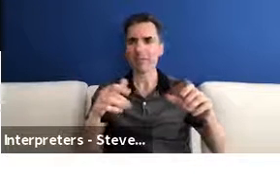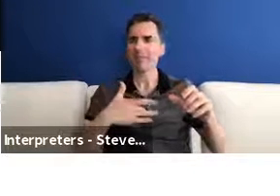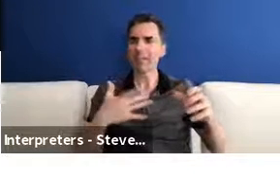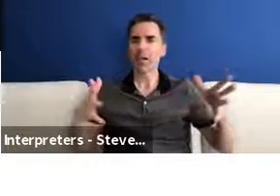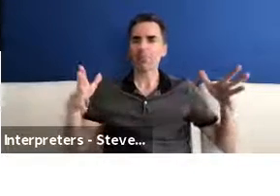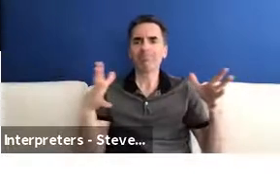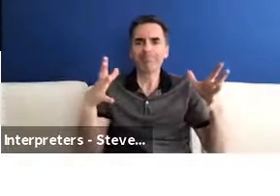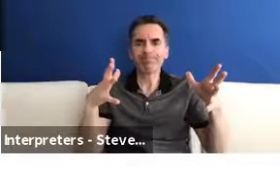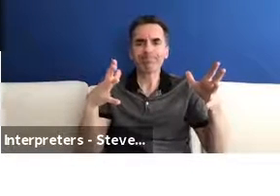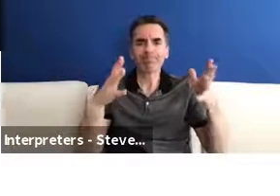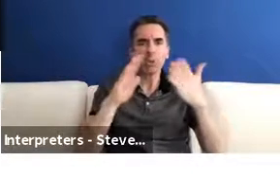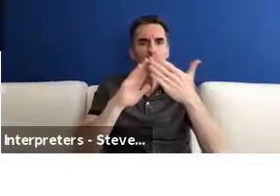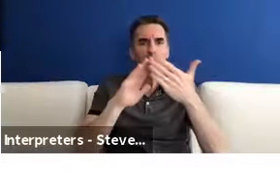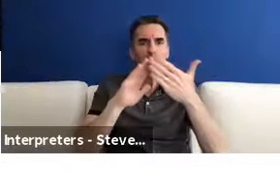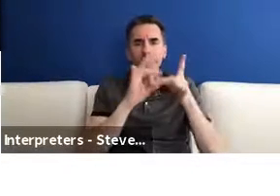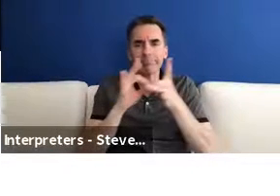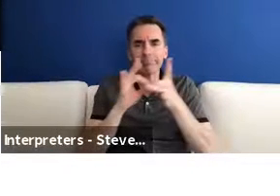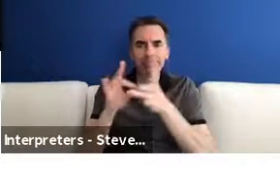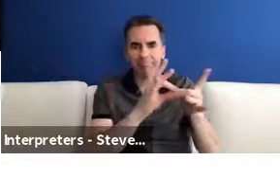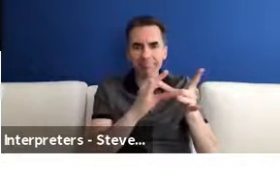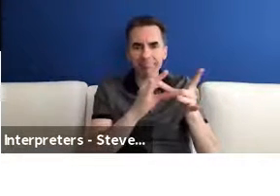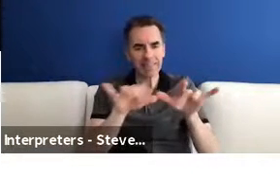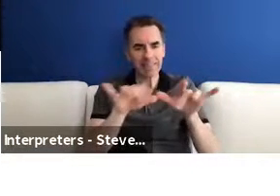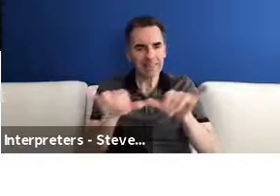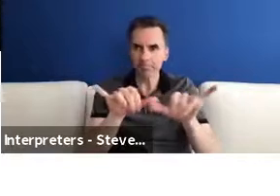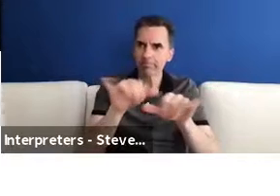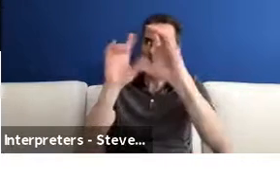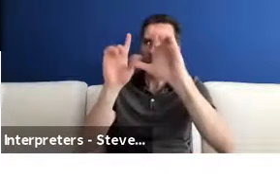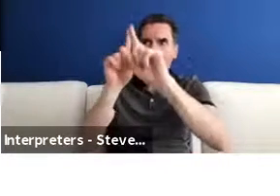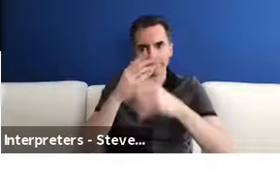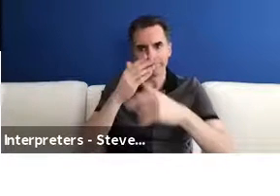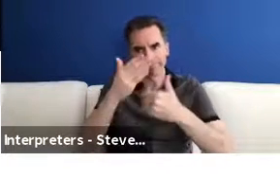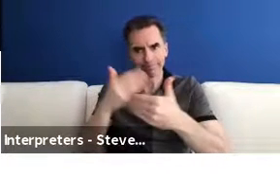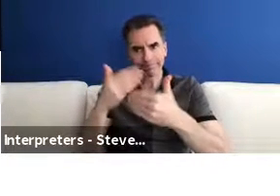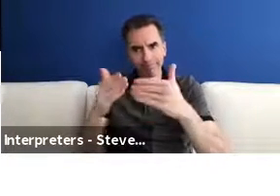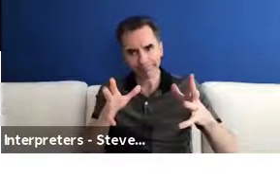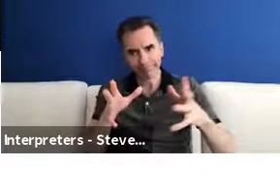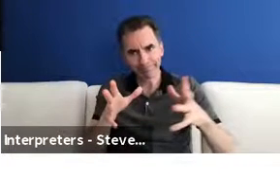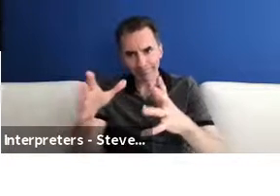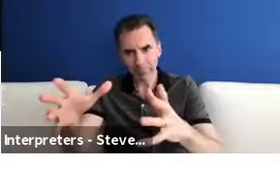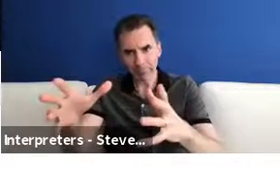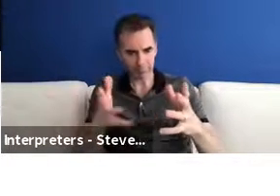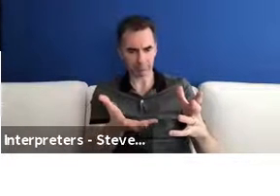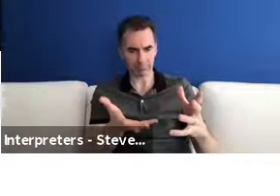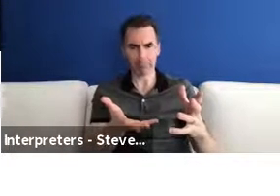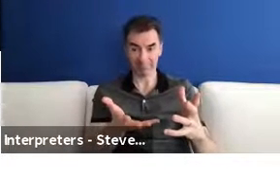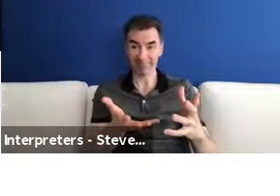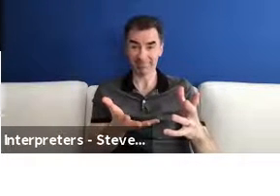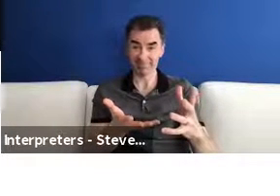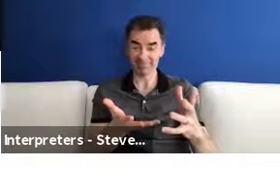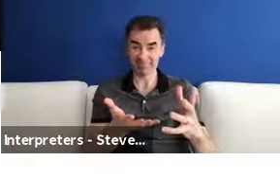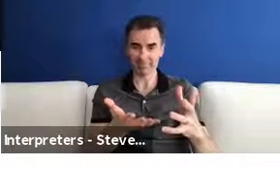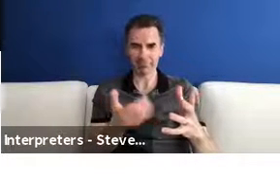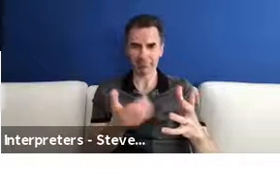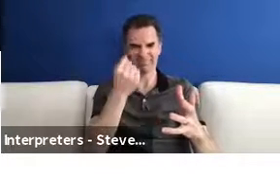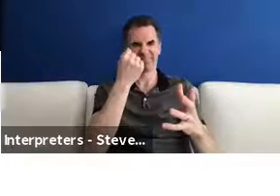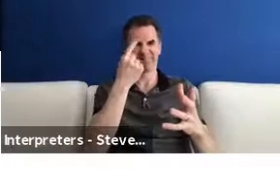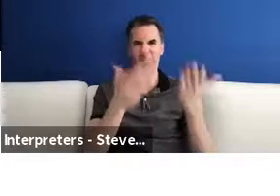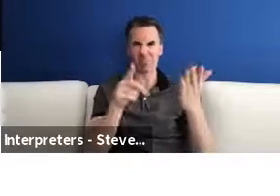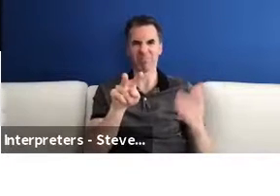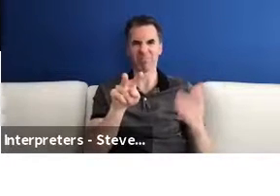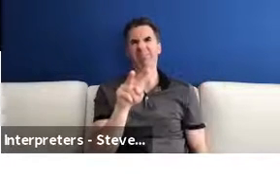going in the same direction together, that might sound a bit contradictory to the isolated environment that we often fill